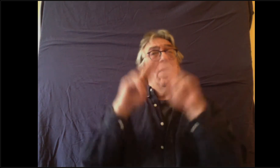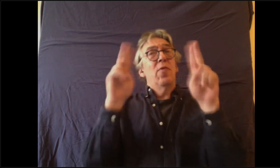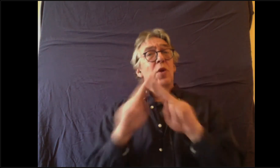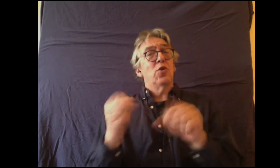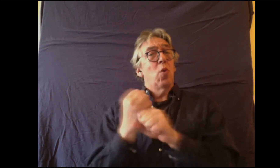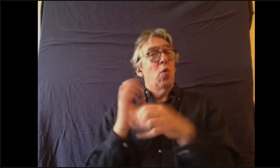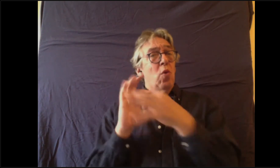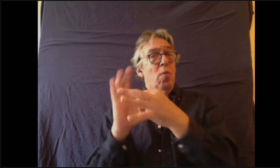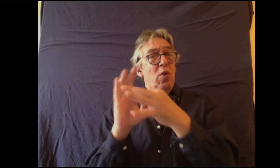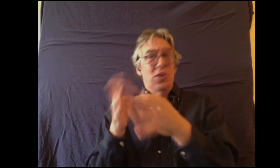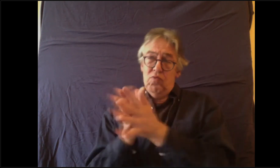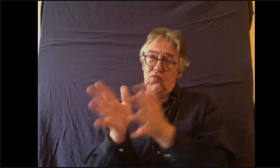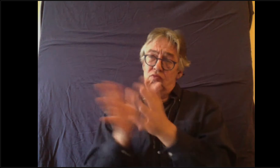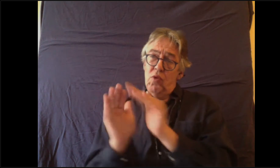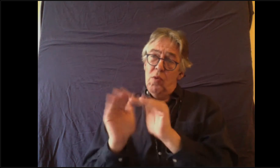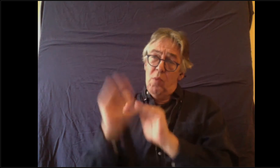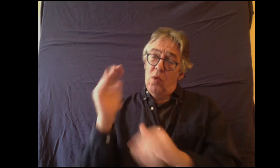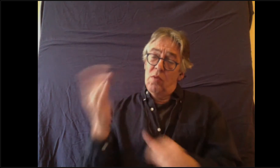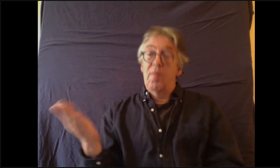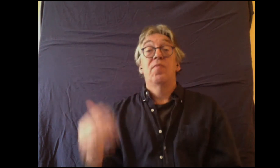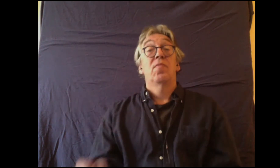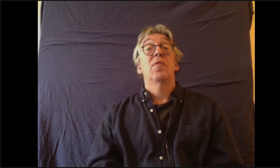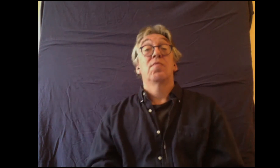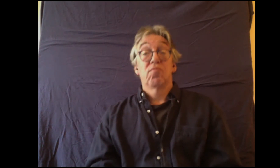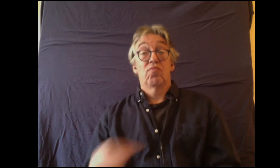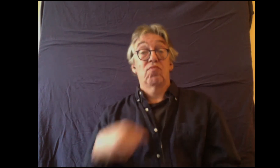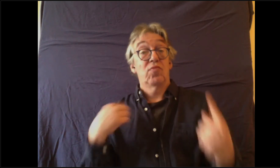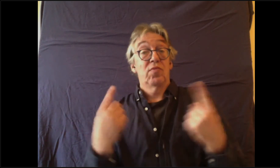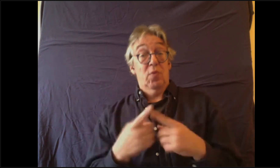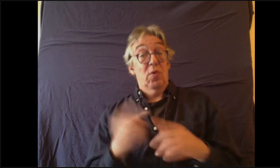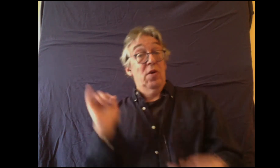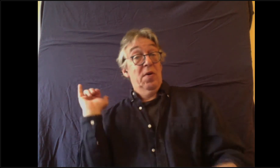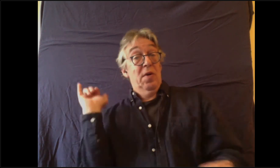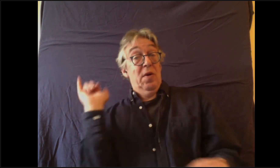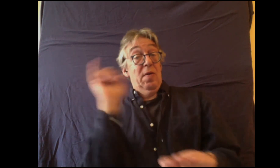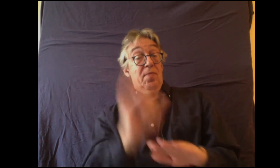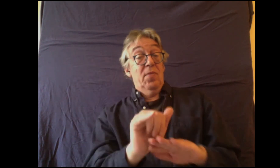Our visit to Belgium was a big challenge.